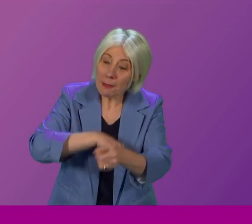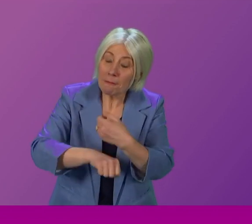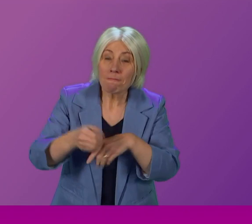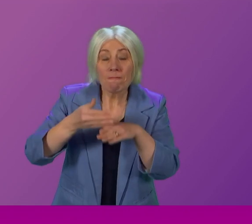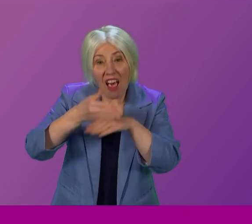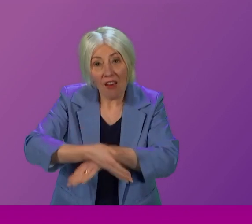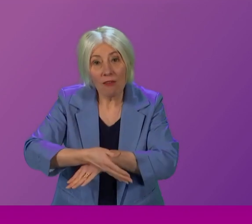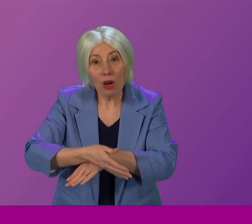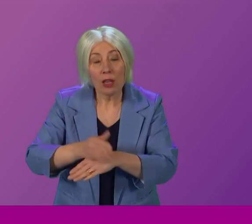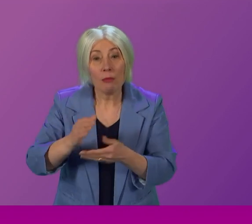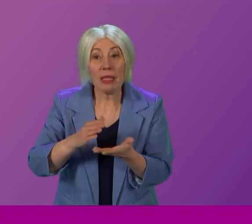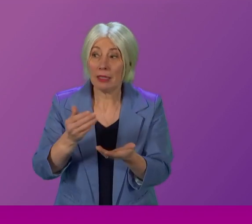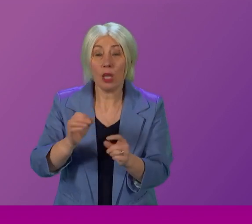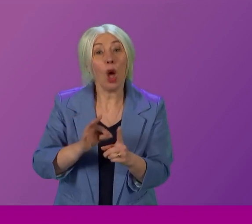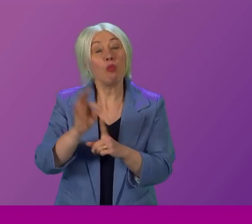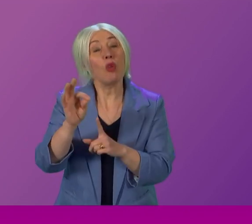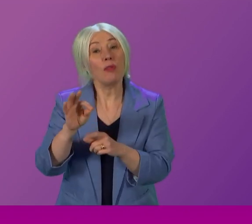improved the implications ... for many businesses.”